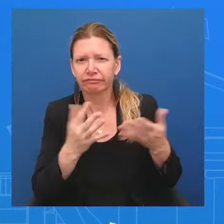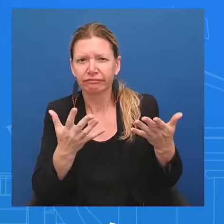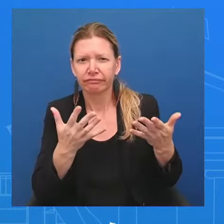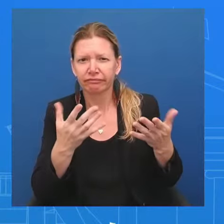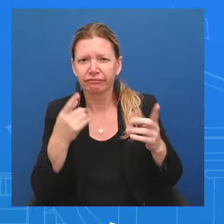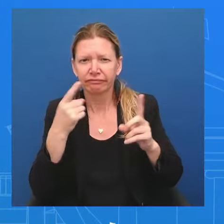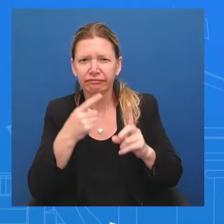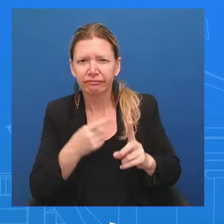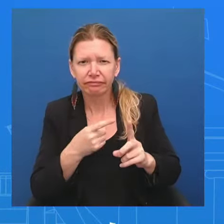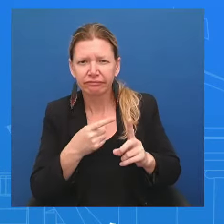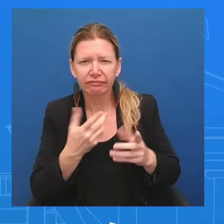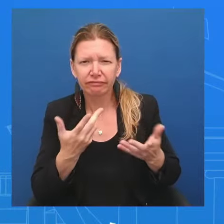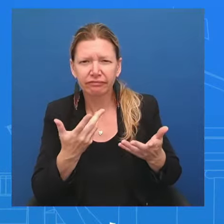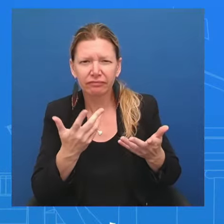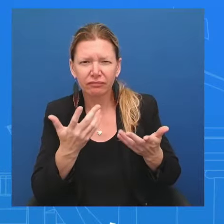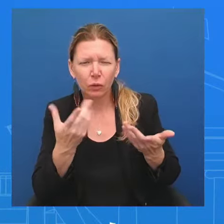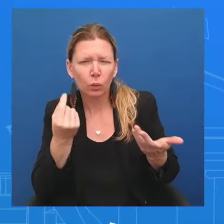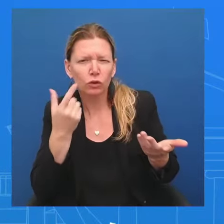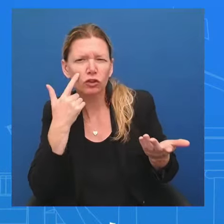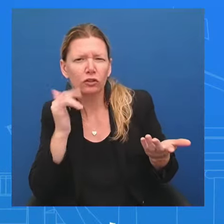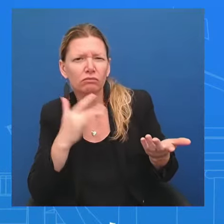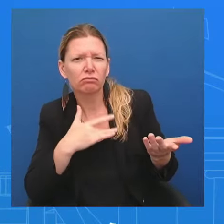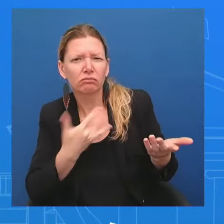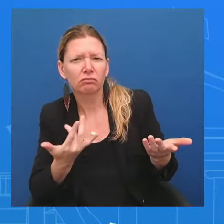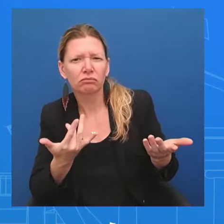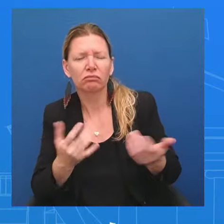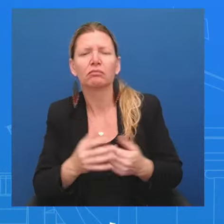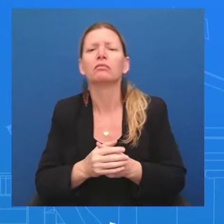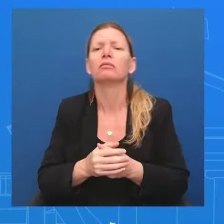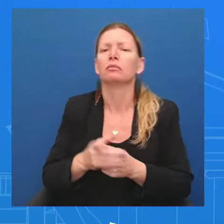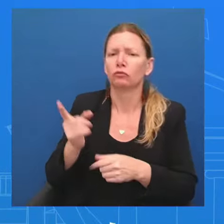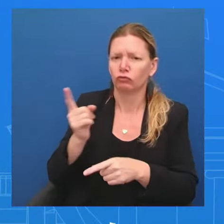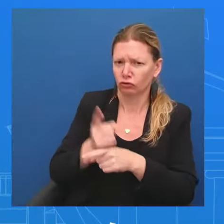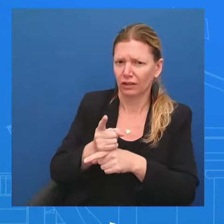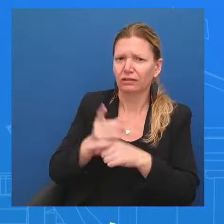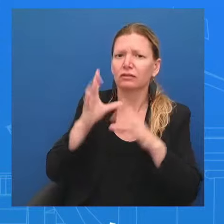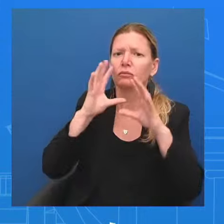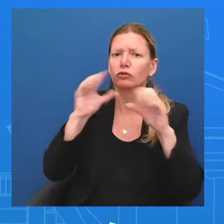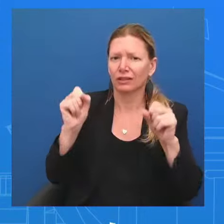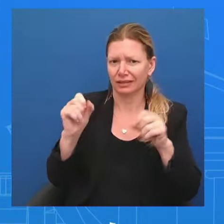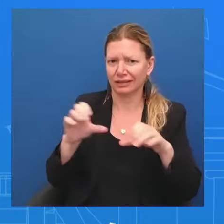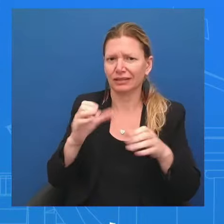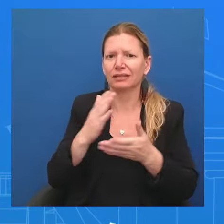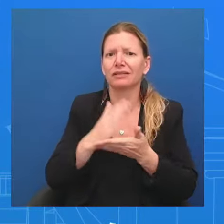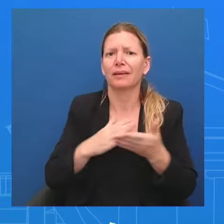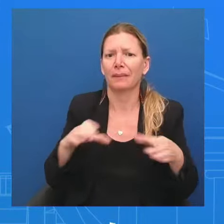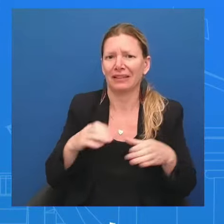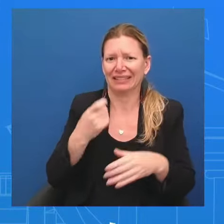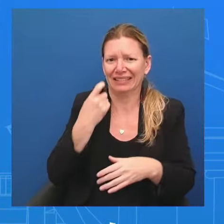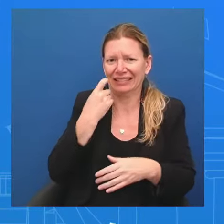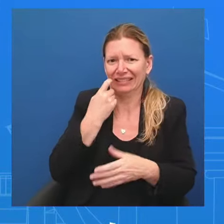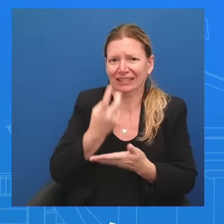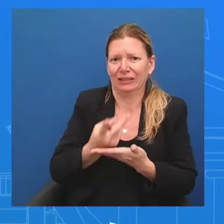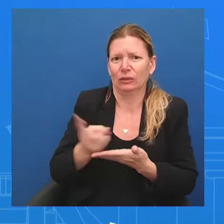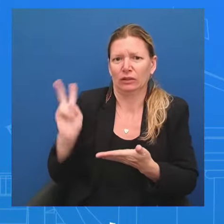The president has taken some actions, not just the past two weeks, over the last three years, to deal with what we're seeing at the border,